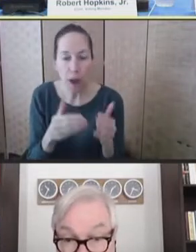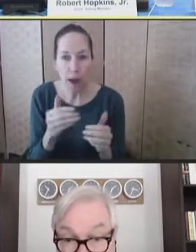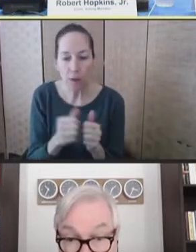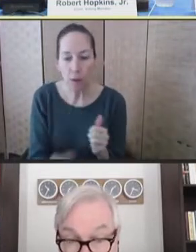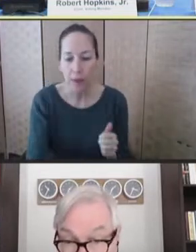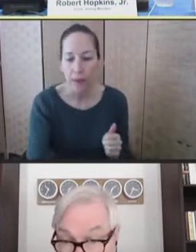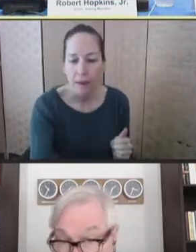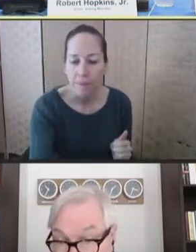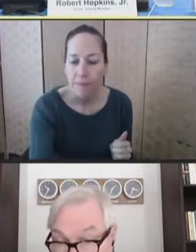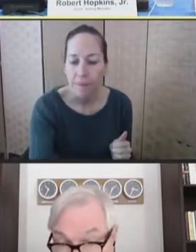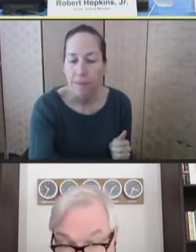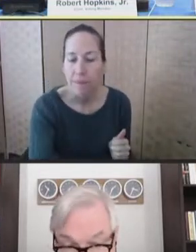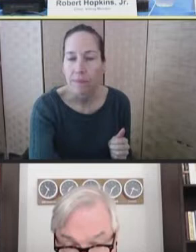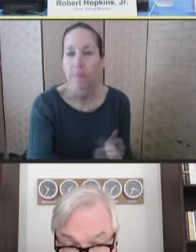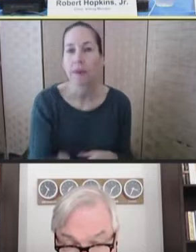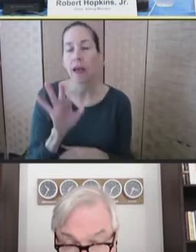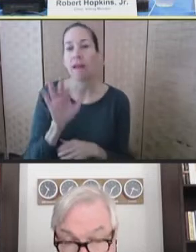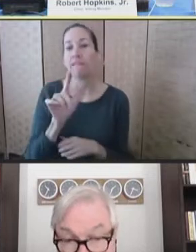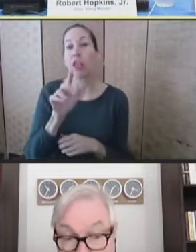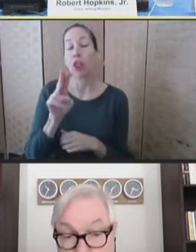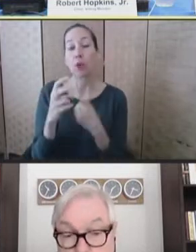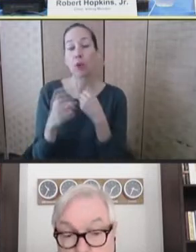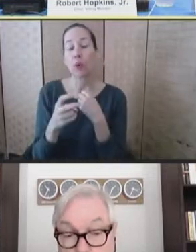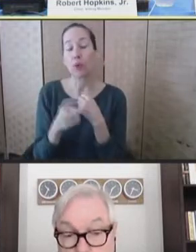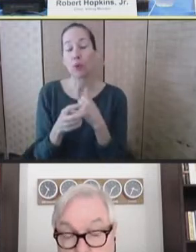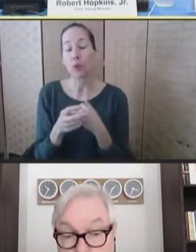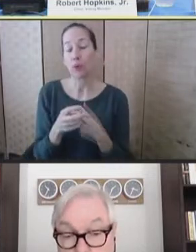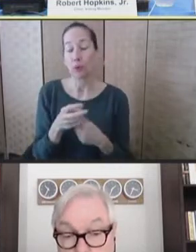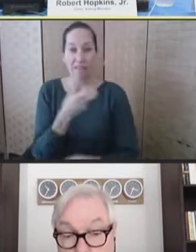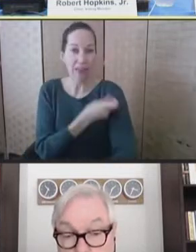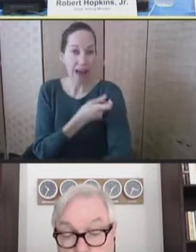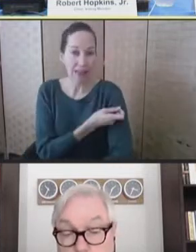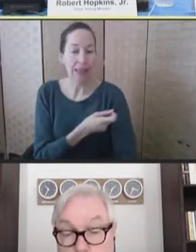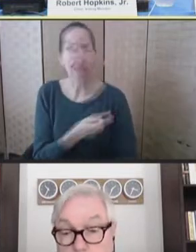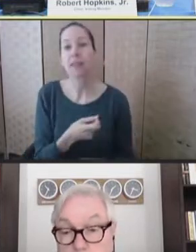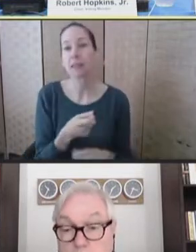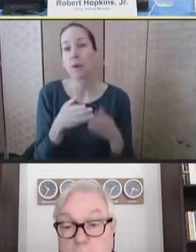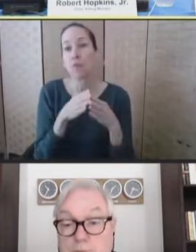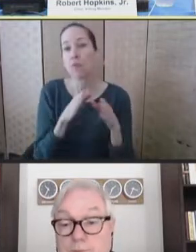or vaccines by taking a broad look at the overall landscape and then looking specifically